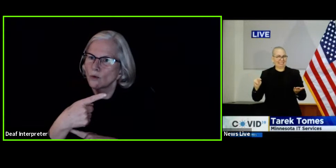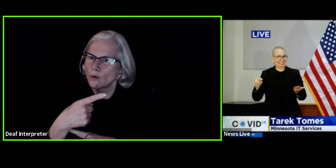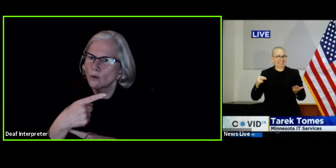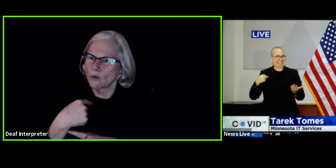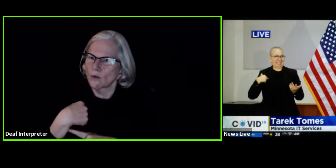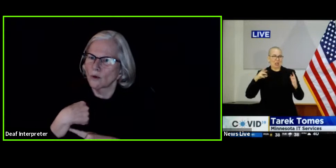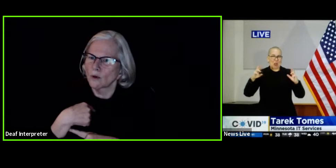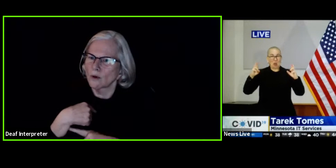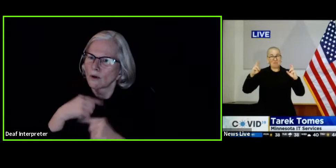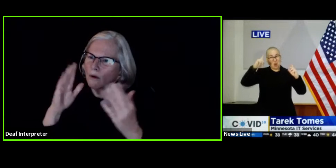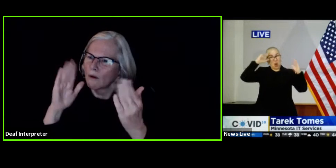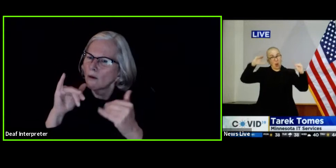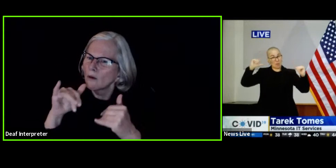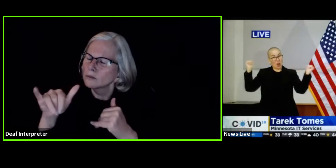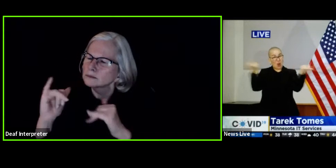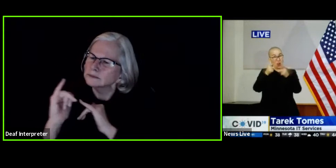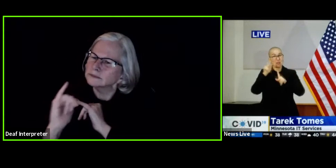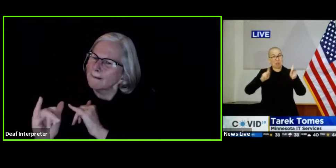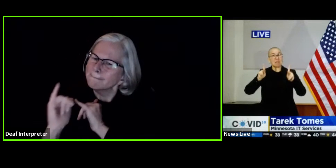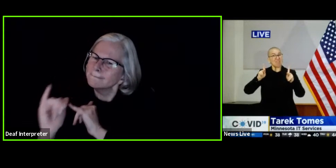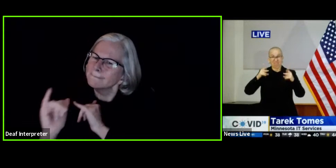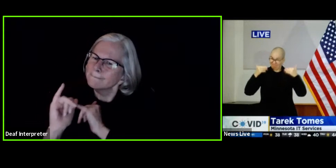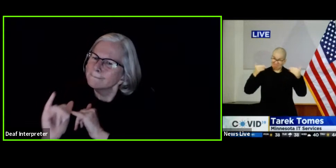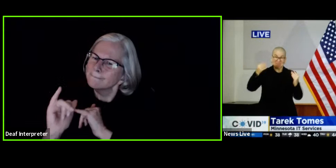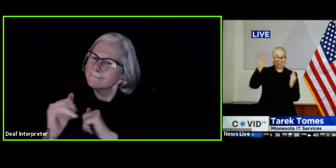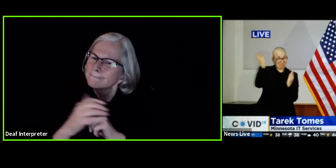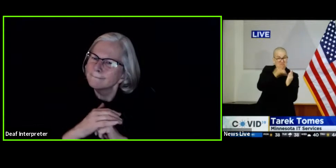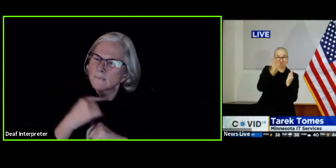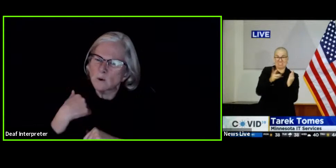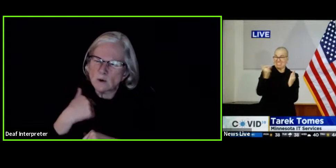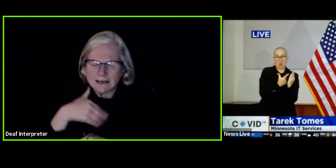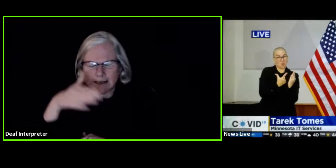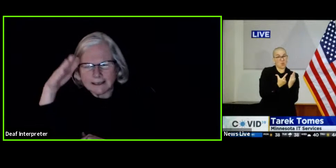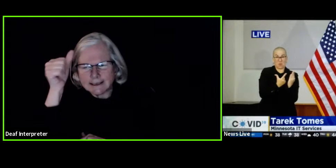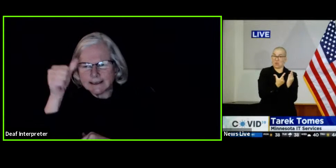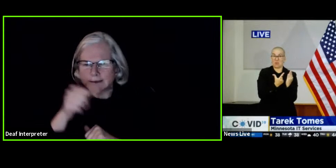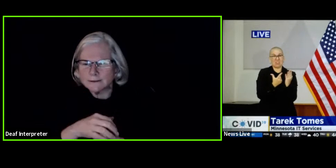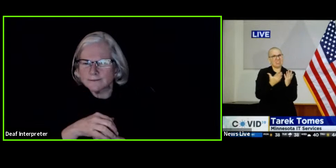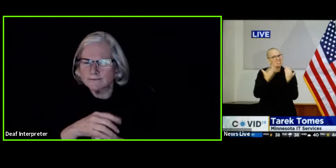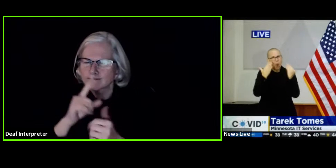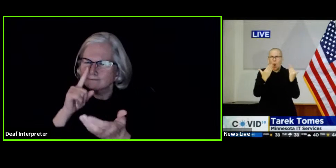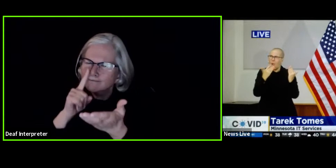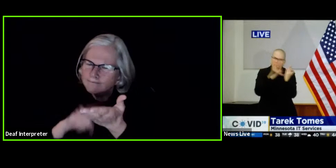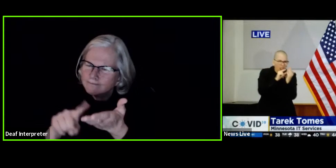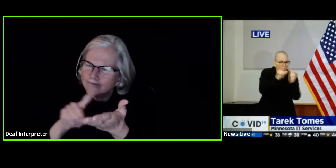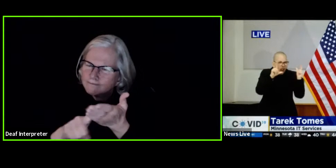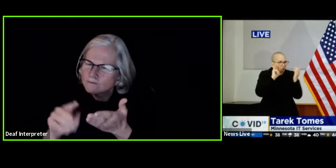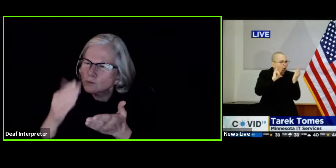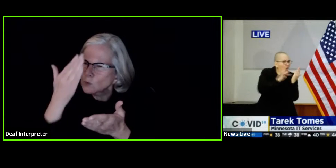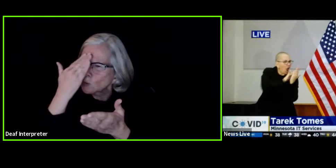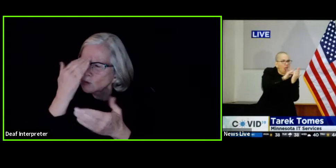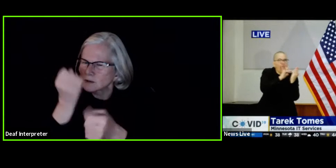WE'LL LOOK INTO THE FRAMEWORK, THAT WE'LL LOOK INTO THE DATA PRIVACY AND SO NO PREDICTIONS, YOU KNOW, JUST USING